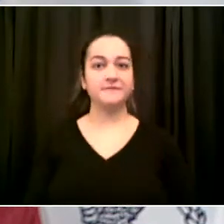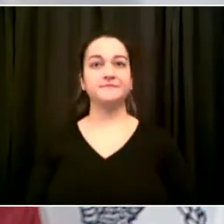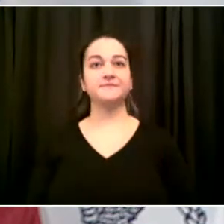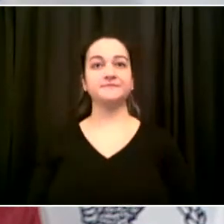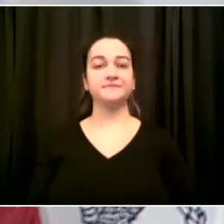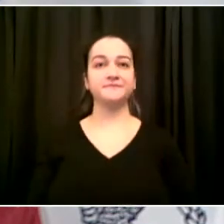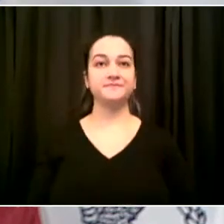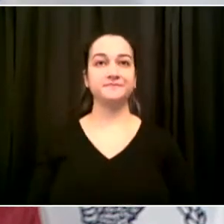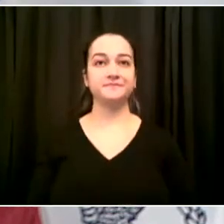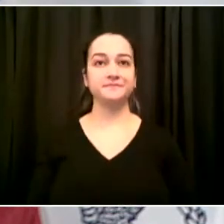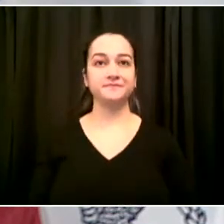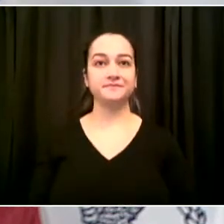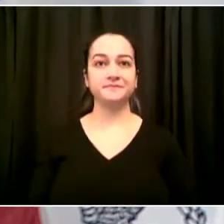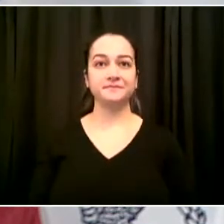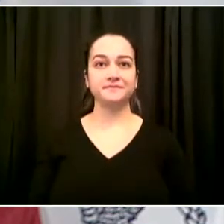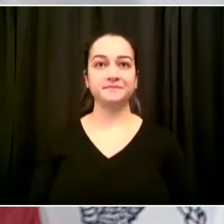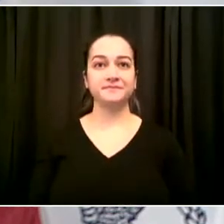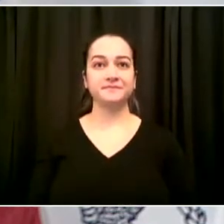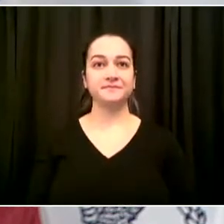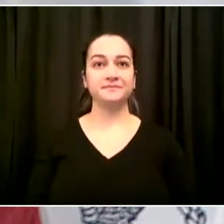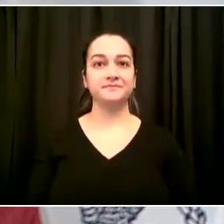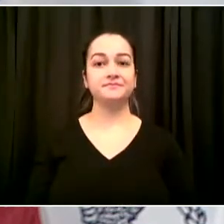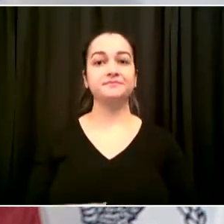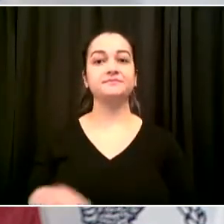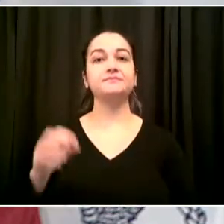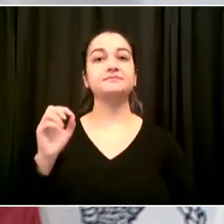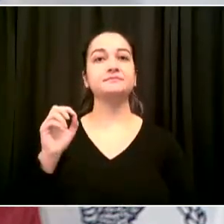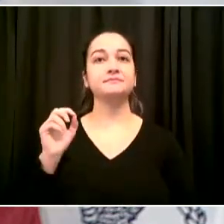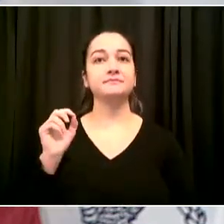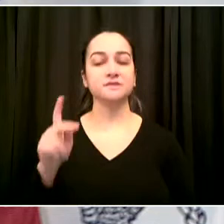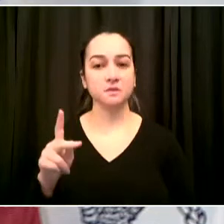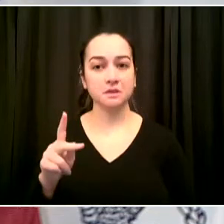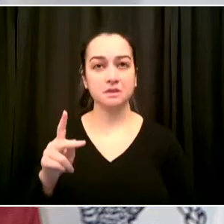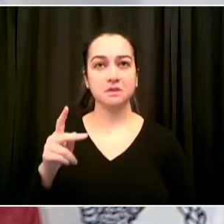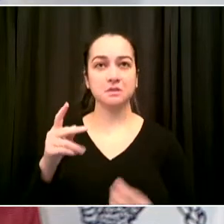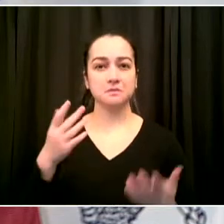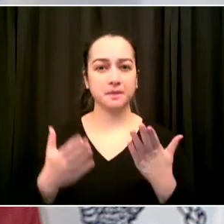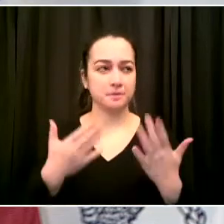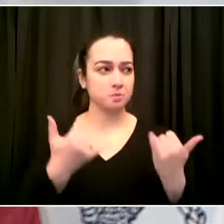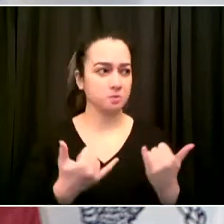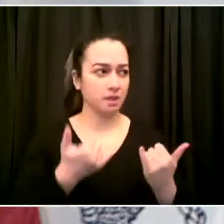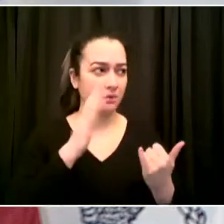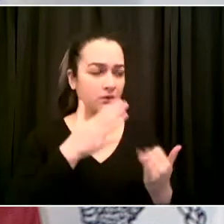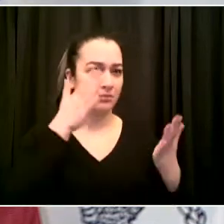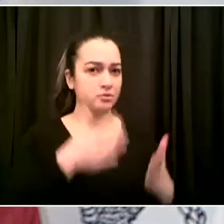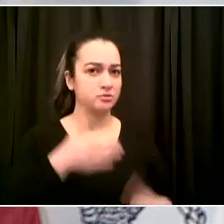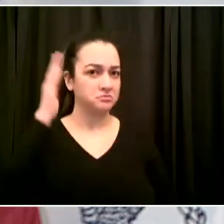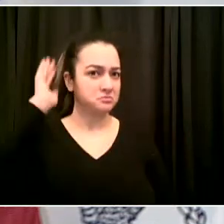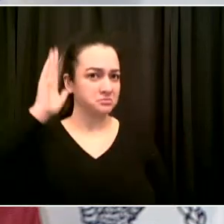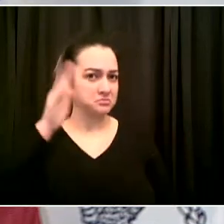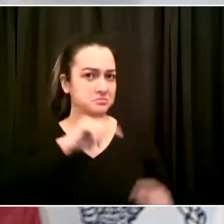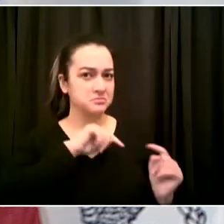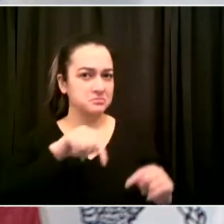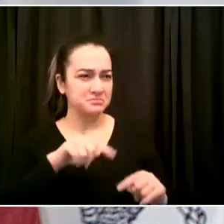EACH AND EVERY ONE OF THE FOLKS THAT NEED THE HELP. OKAY, AT SOME POINT WE WILL HHVEA AN